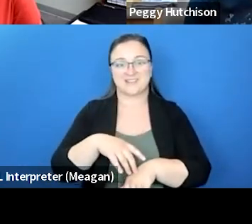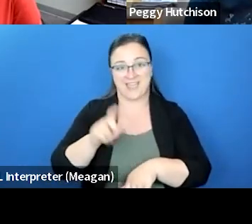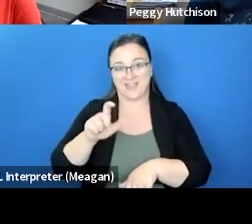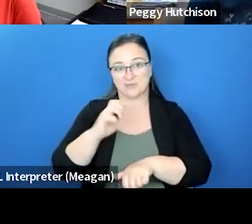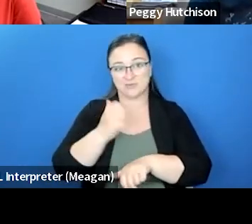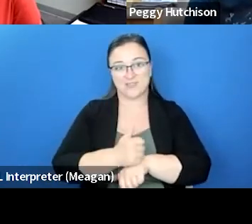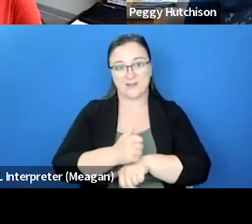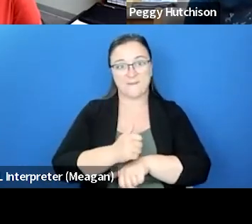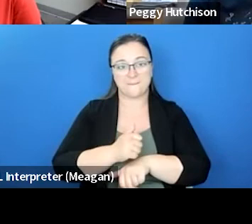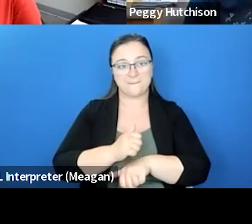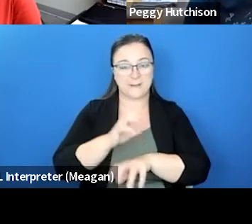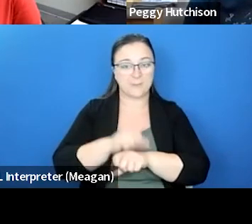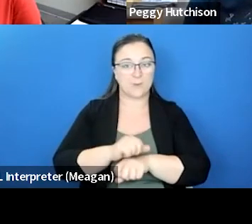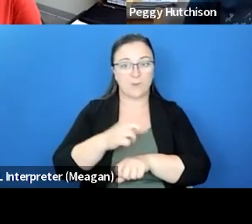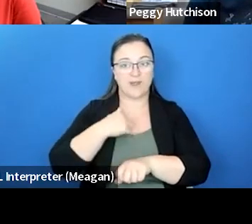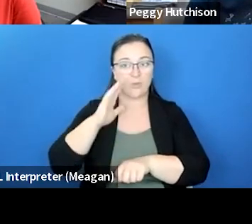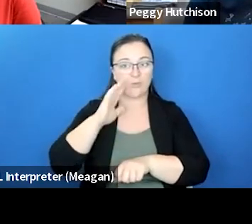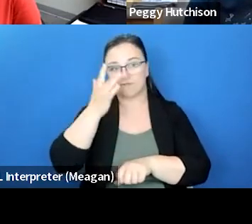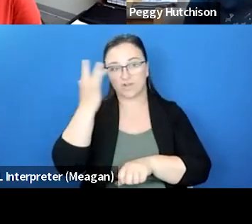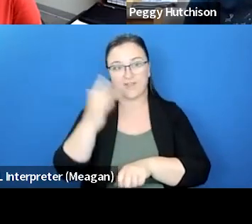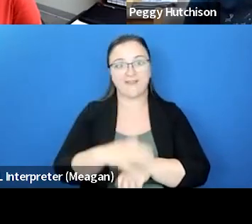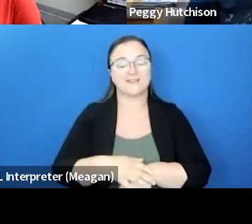And so I think that, yeah,